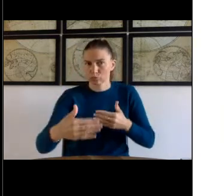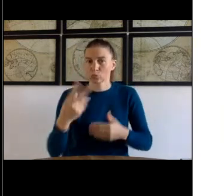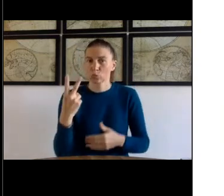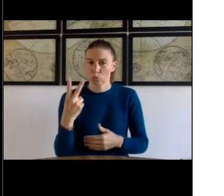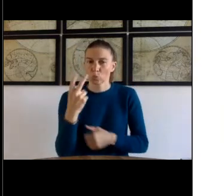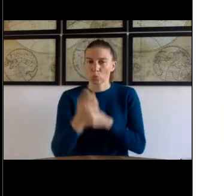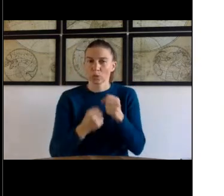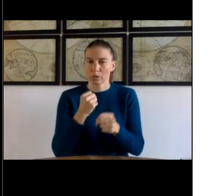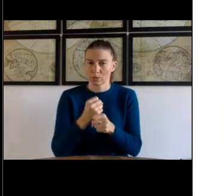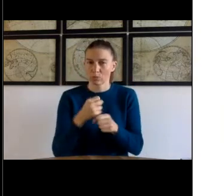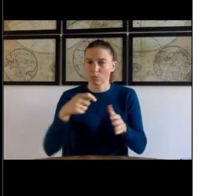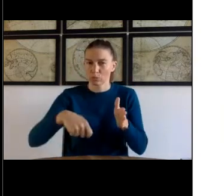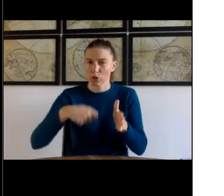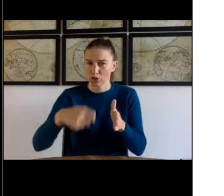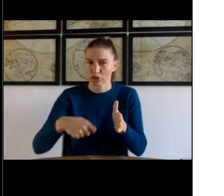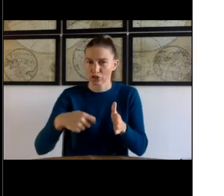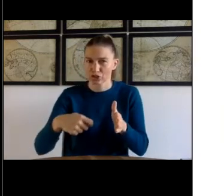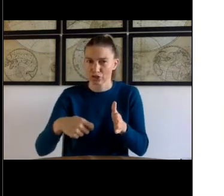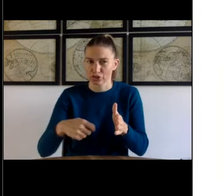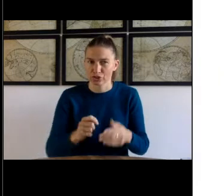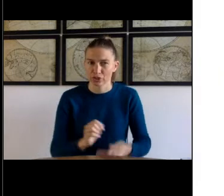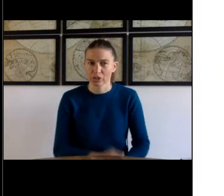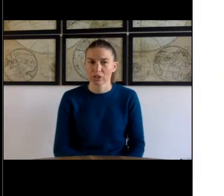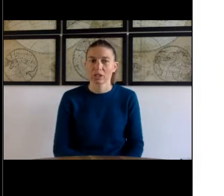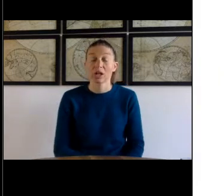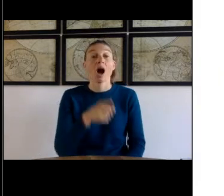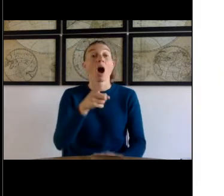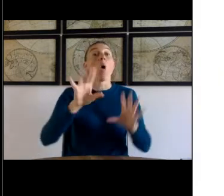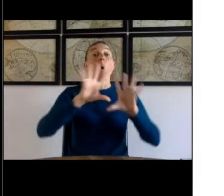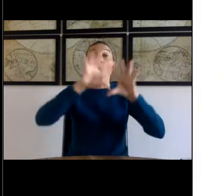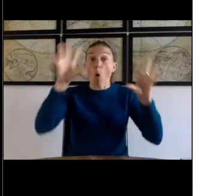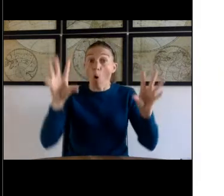This is not a comprehensive list, this is just some of the activities.